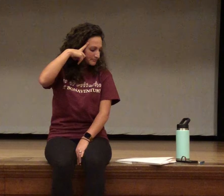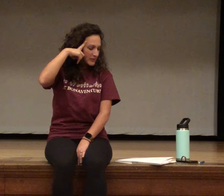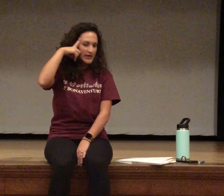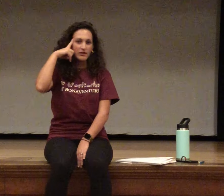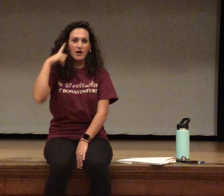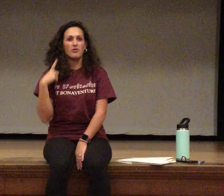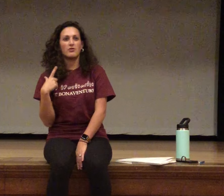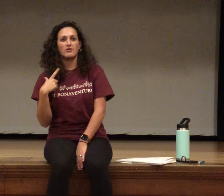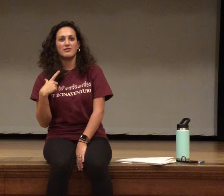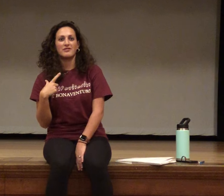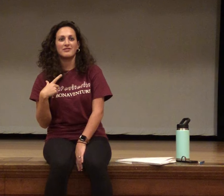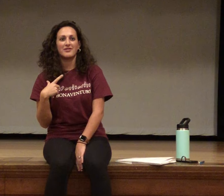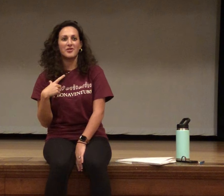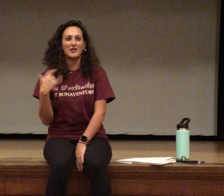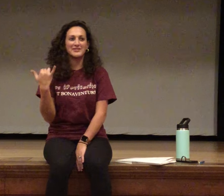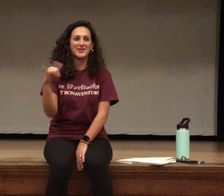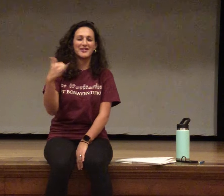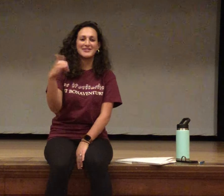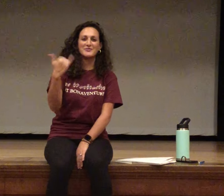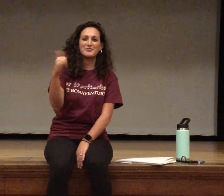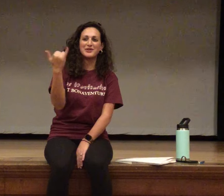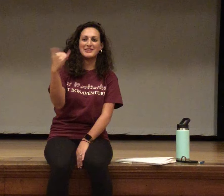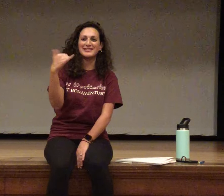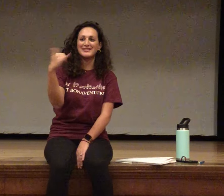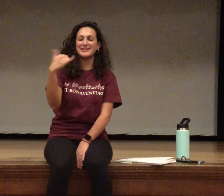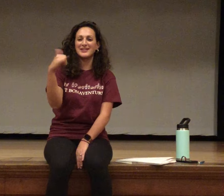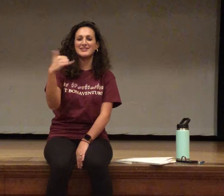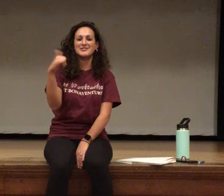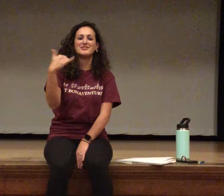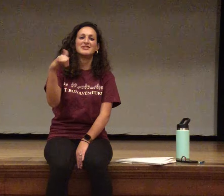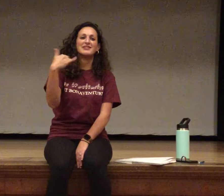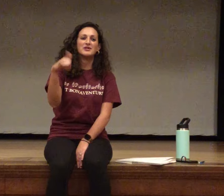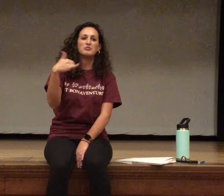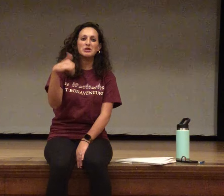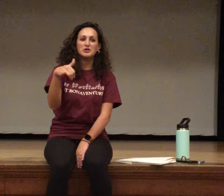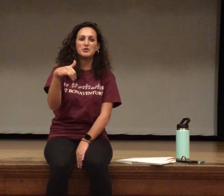um yellow all the rest are pretty easy yellow blue